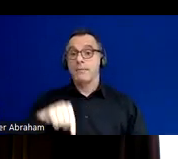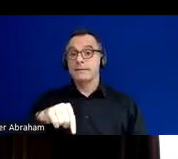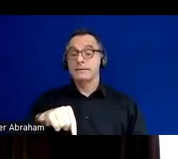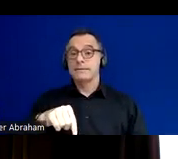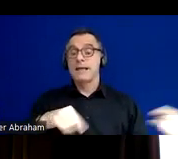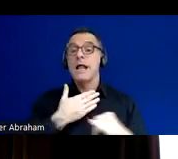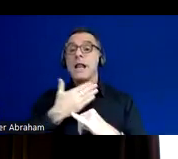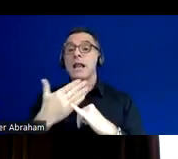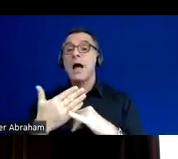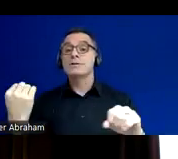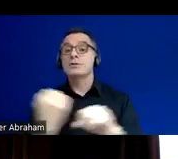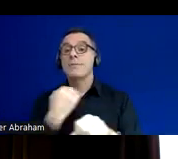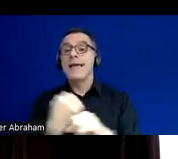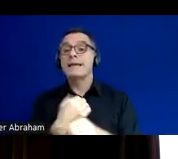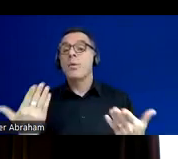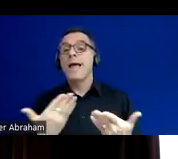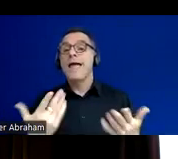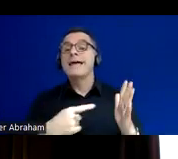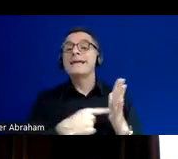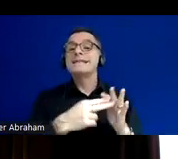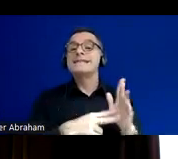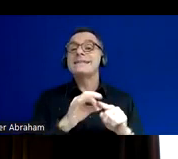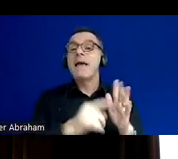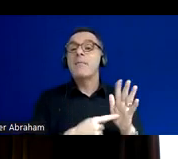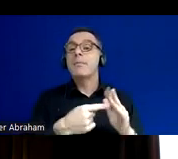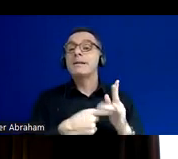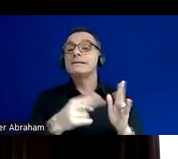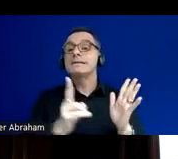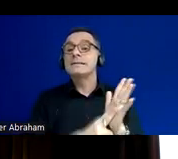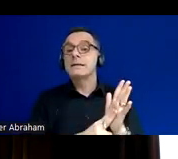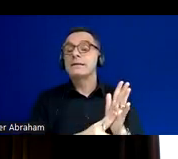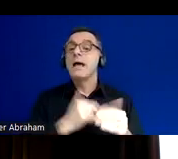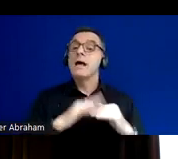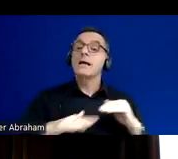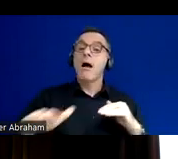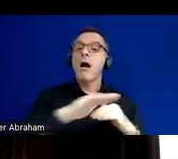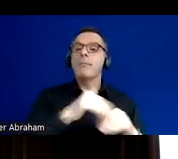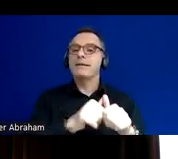in Templeton’s Carpet Factory which was obviously a huge centre for design in Glasgow, and is just a